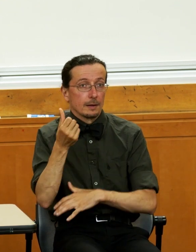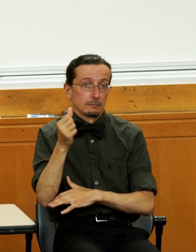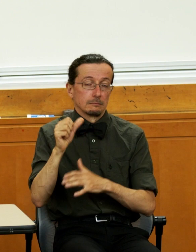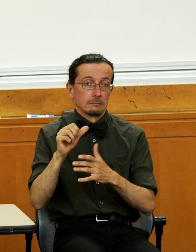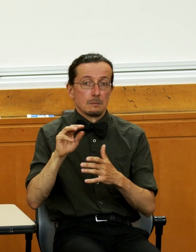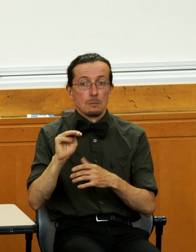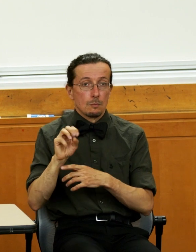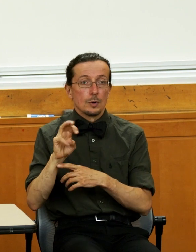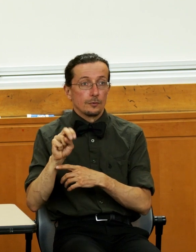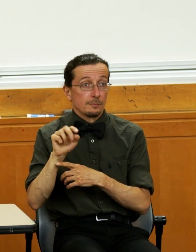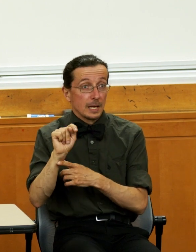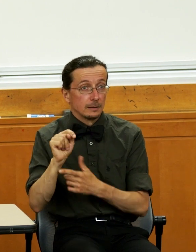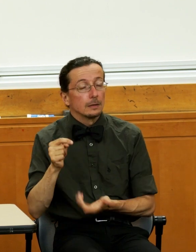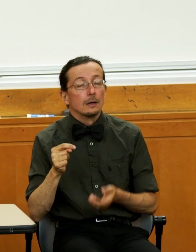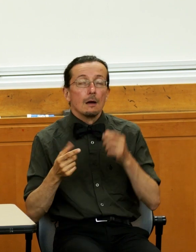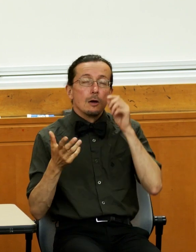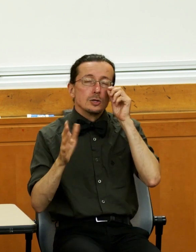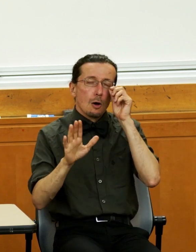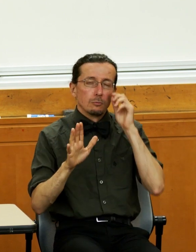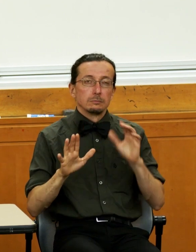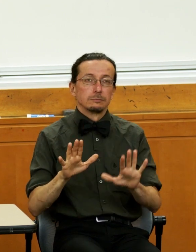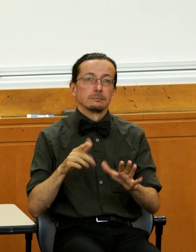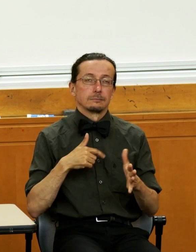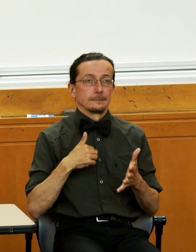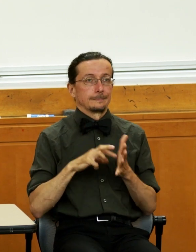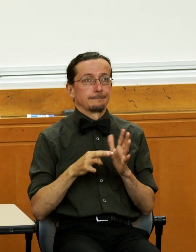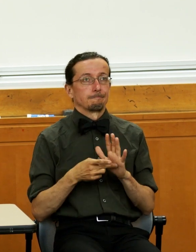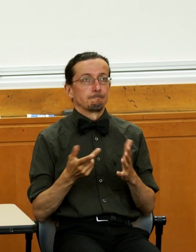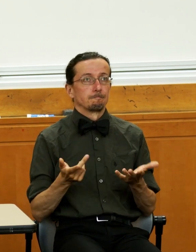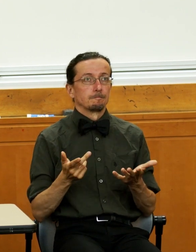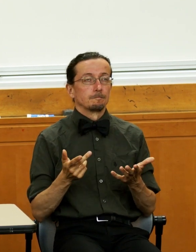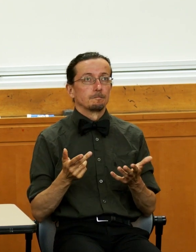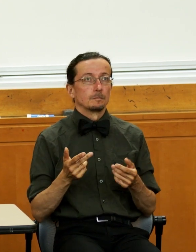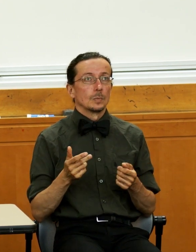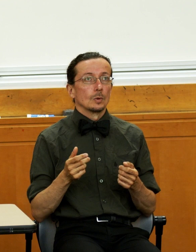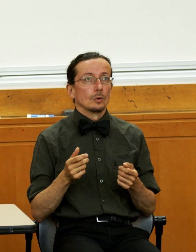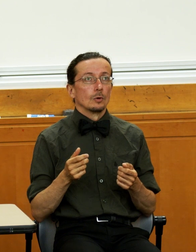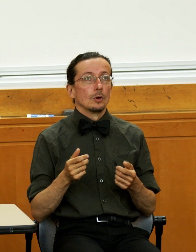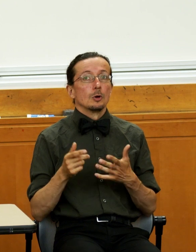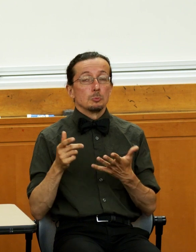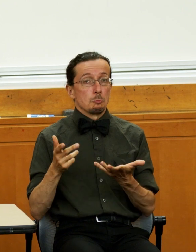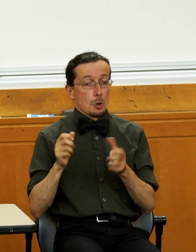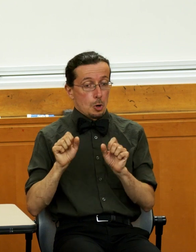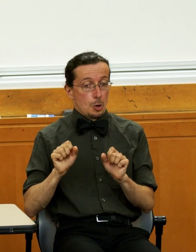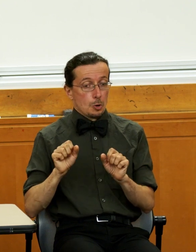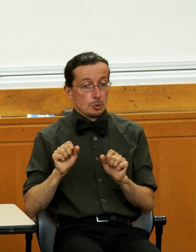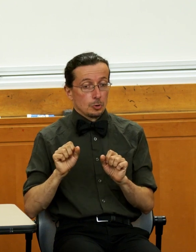So, are there, in other words, movements where the movement could move with people retaining